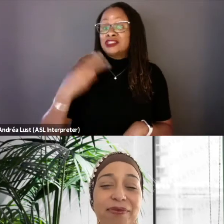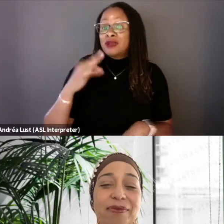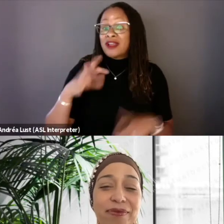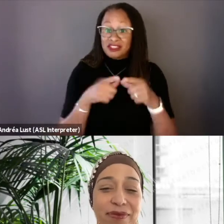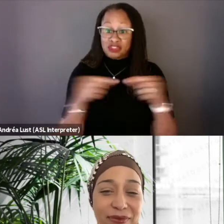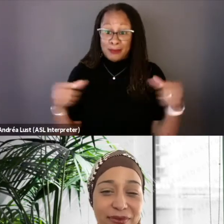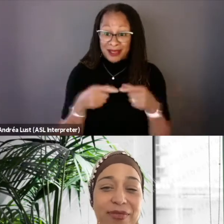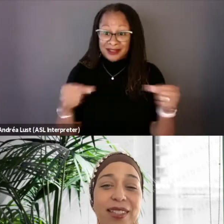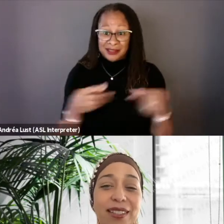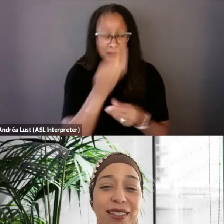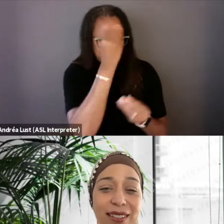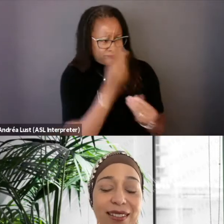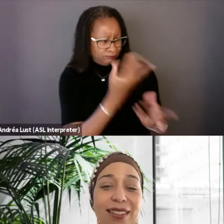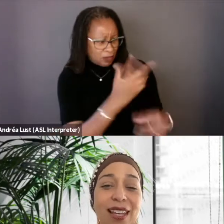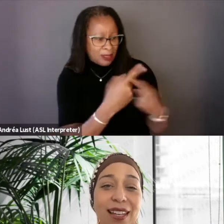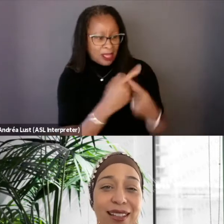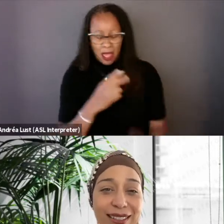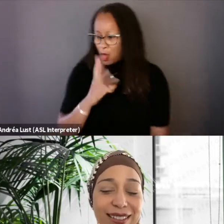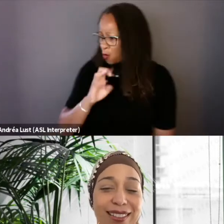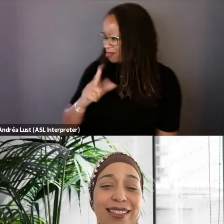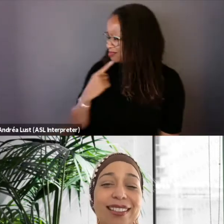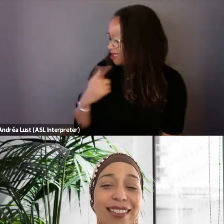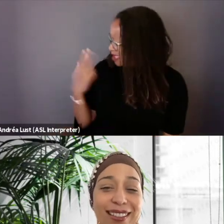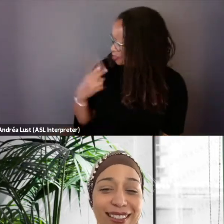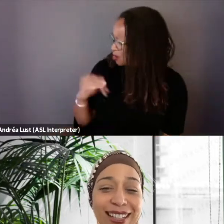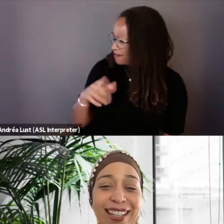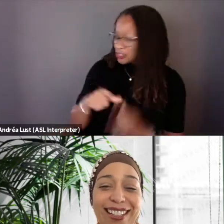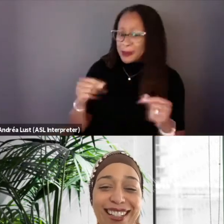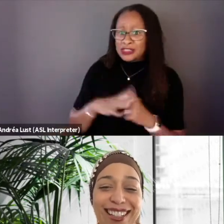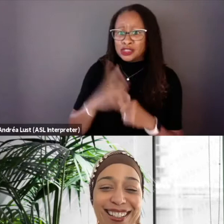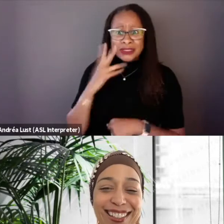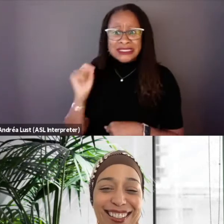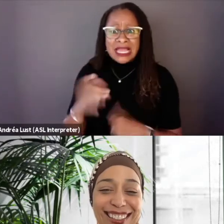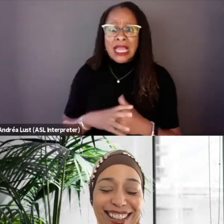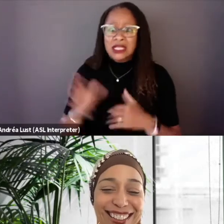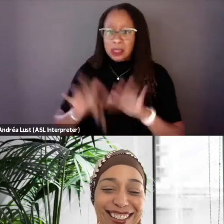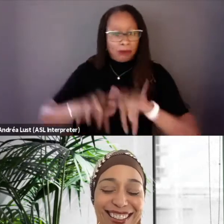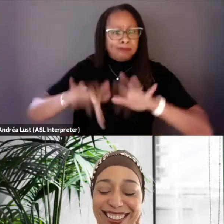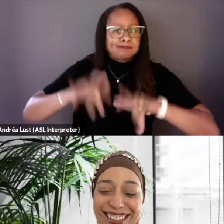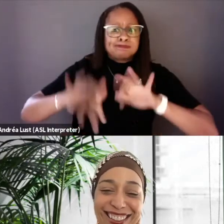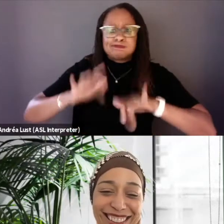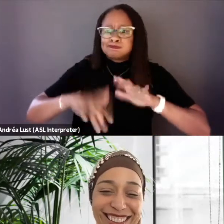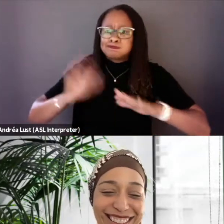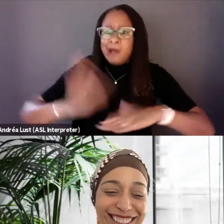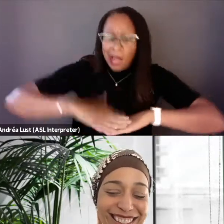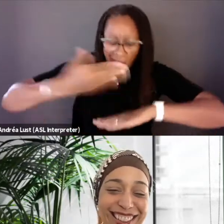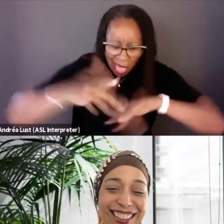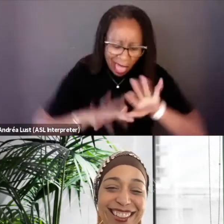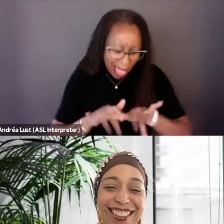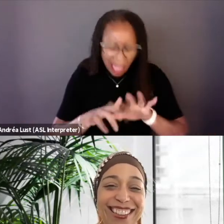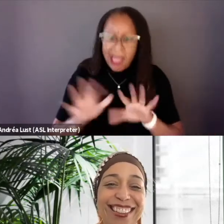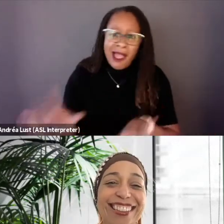And Will is like, "history of Japan? What is that?" I'm like, "oh, you've got to see this thing." And so we looked it up on the computer. He said, that's fantastic.